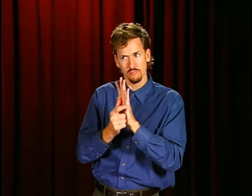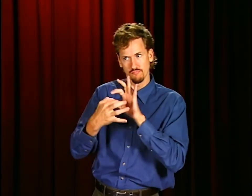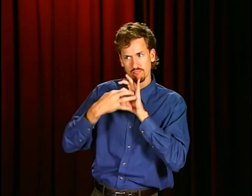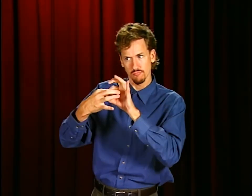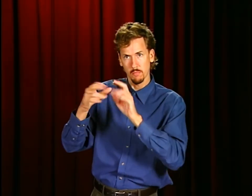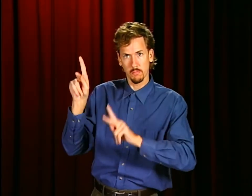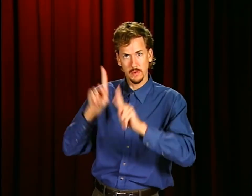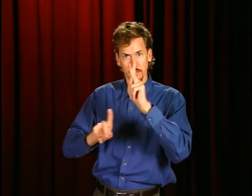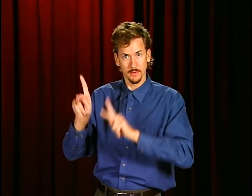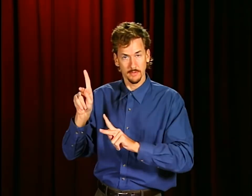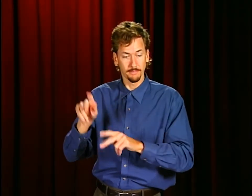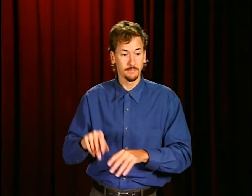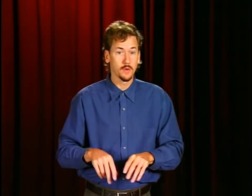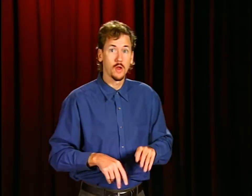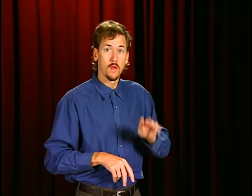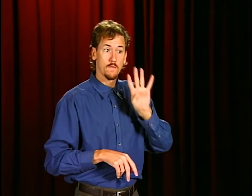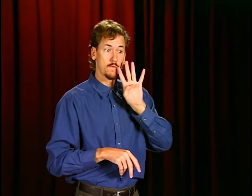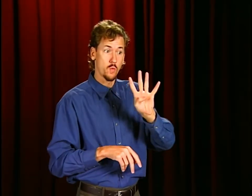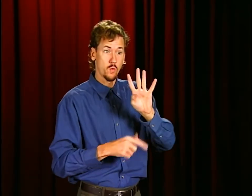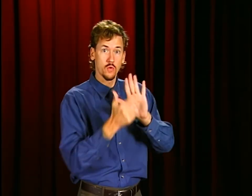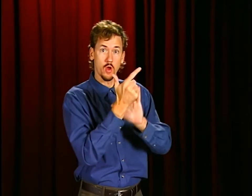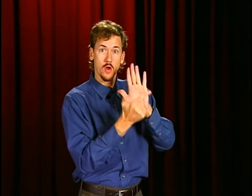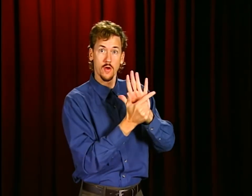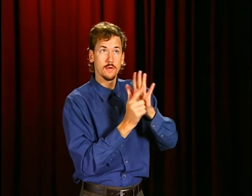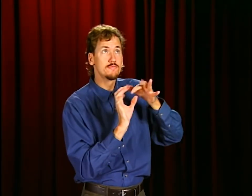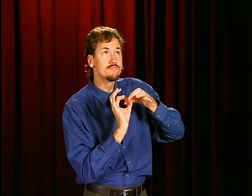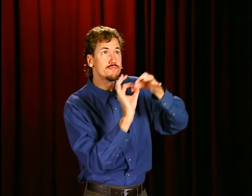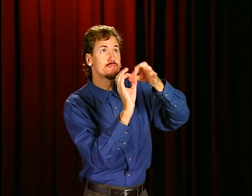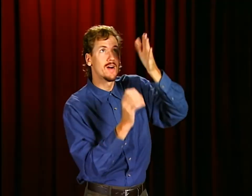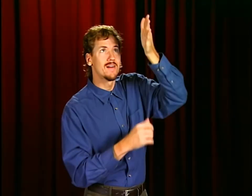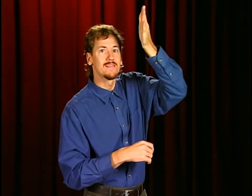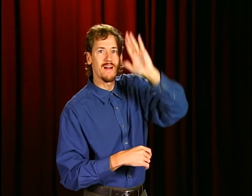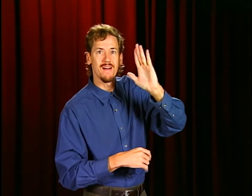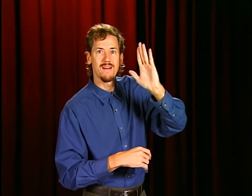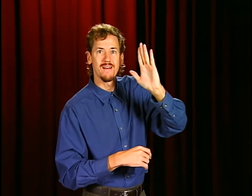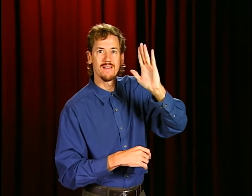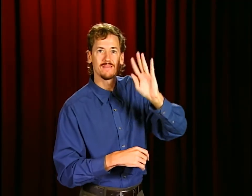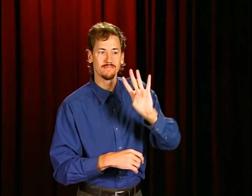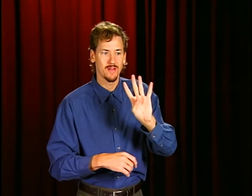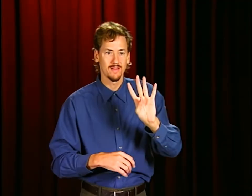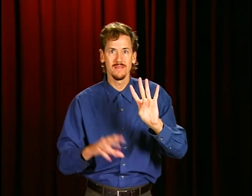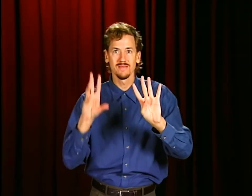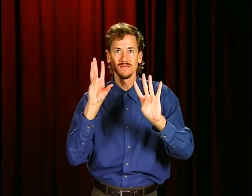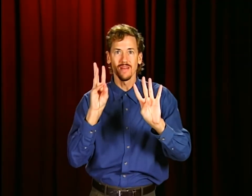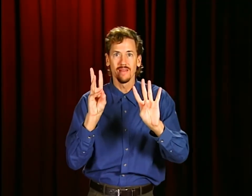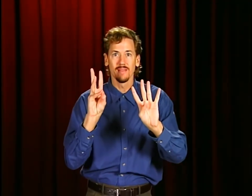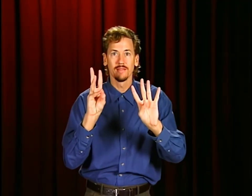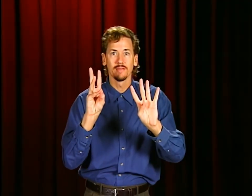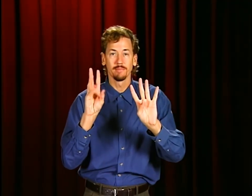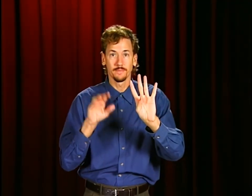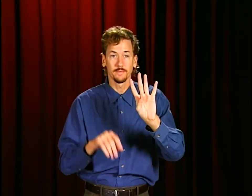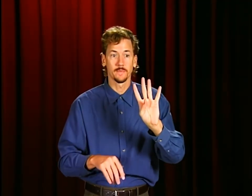YOU KNOW, WHENEVER YOU TELL A LIE, OTHER PEOPLE FIND IT HARD TO TRUST YOU THE NEXT TIME. OHH.